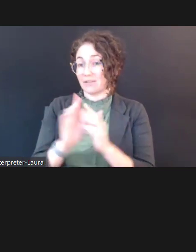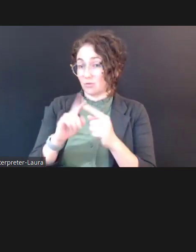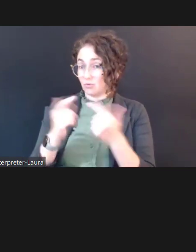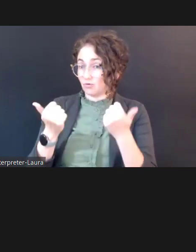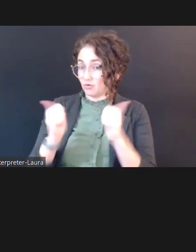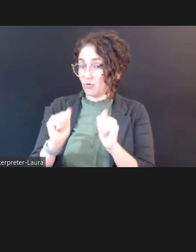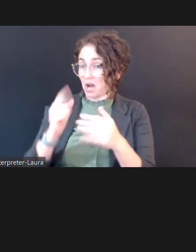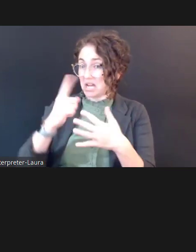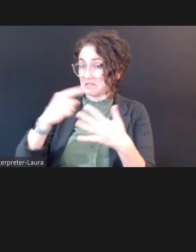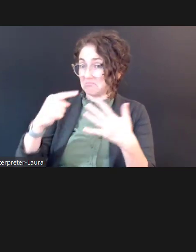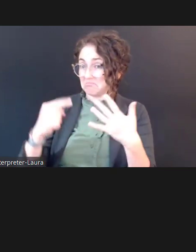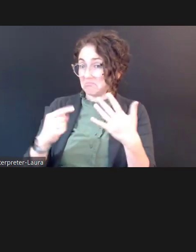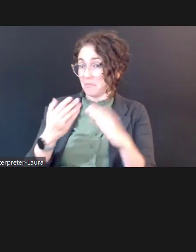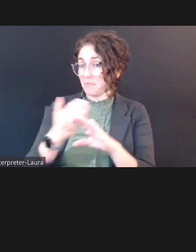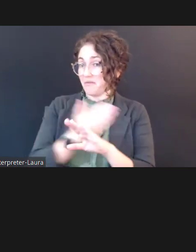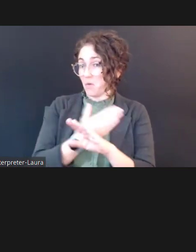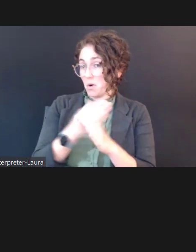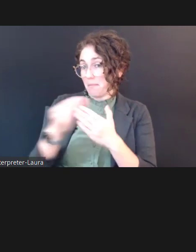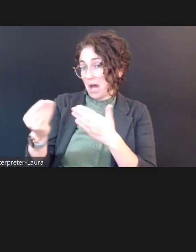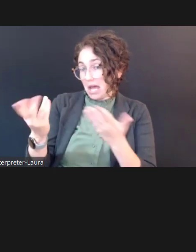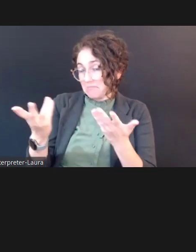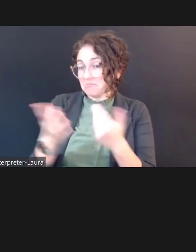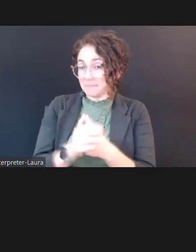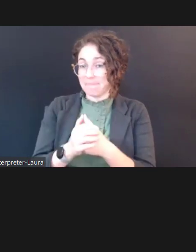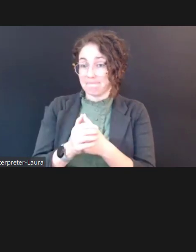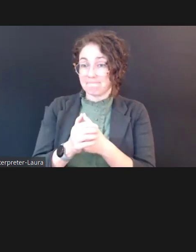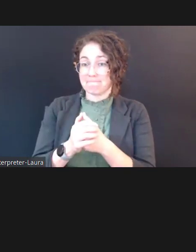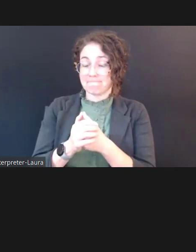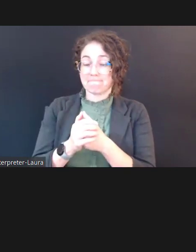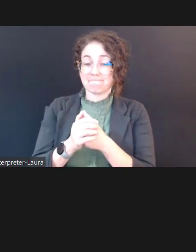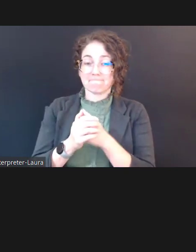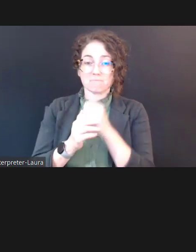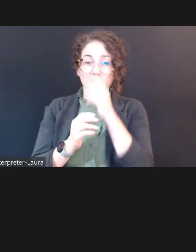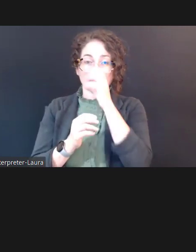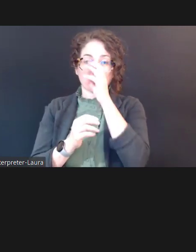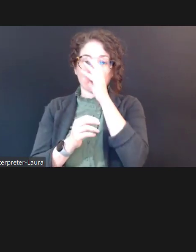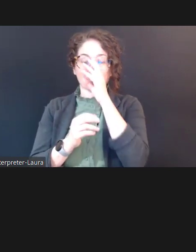you buy. And see how it works under different conditions.